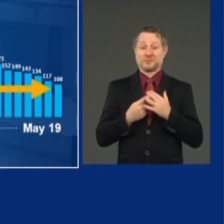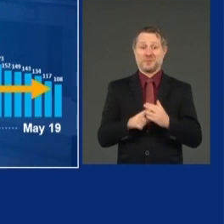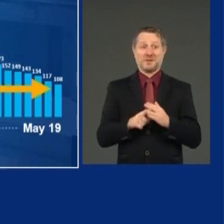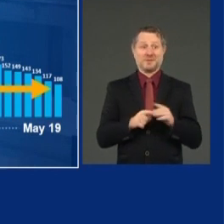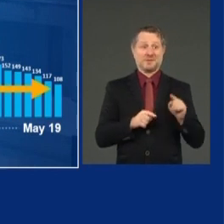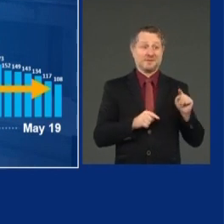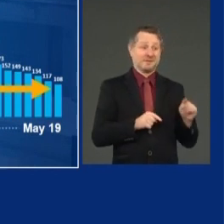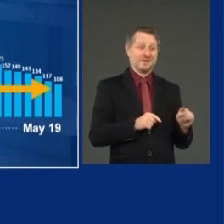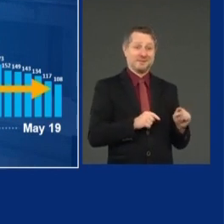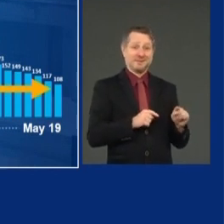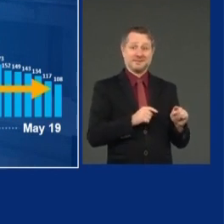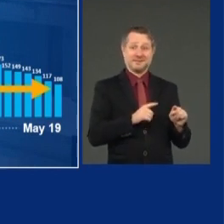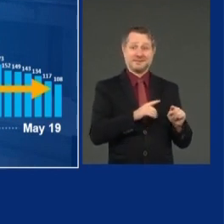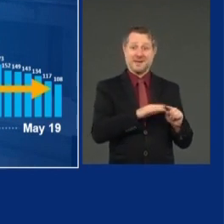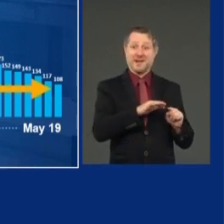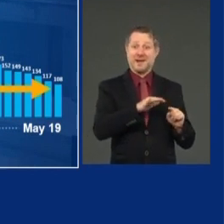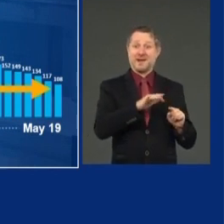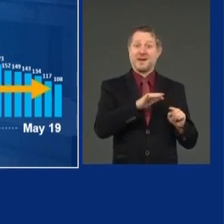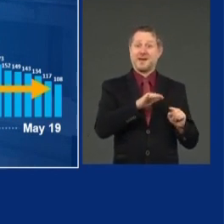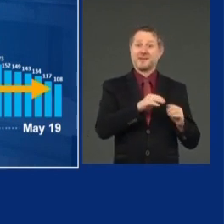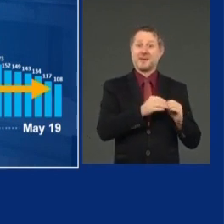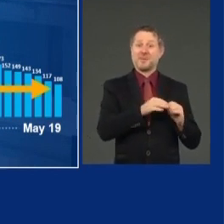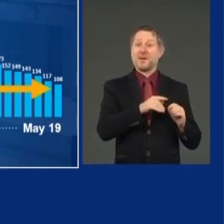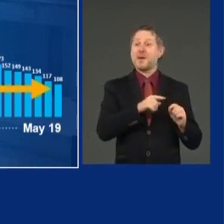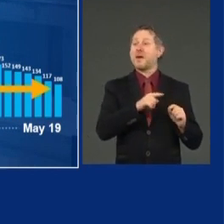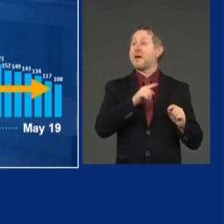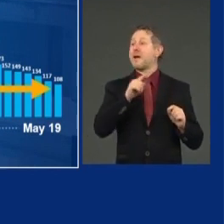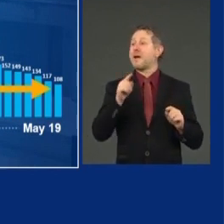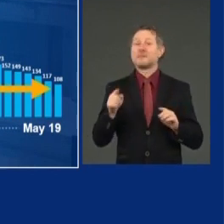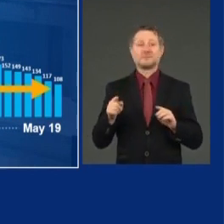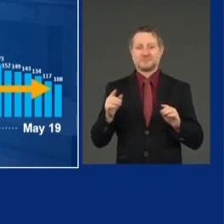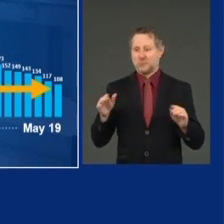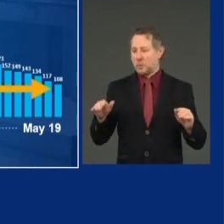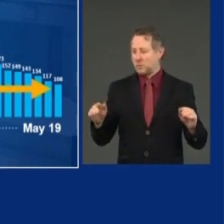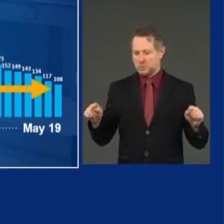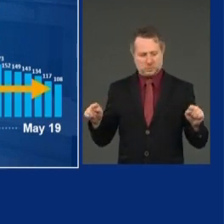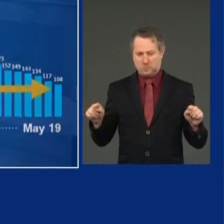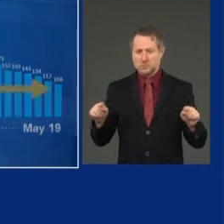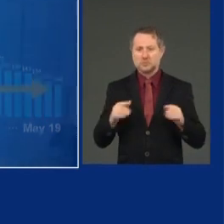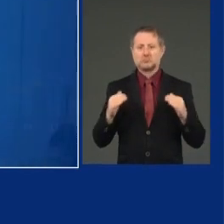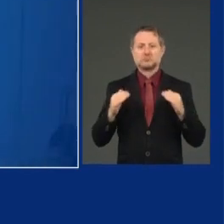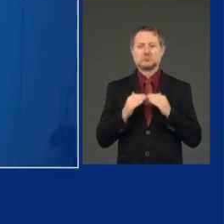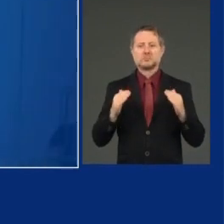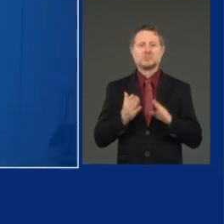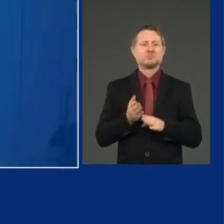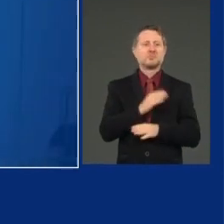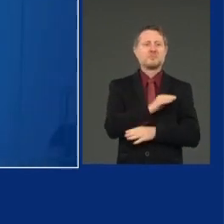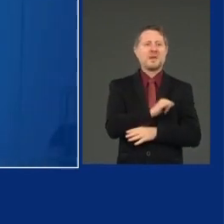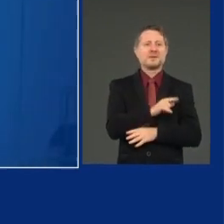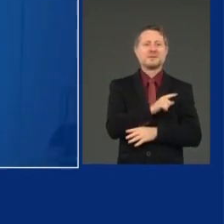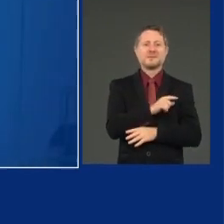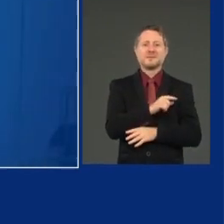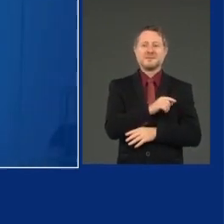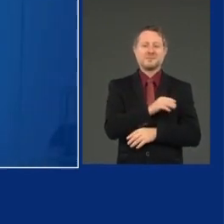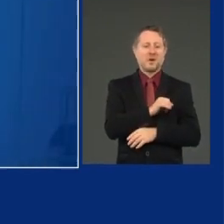AND PRAYERS. YOU LOOK AT THE ENTIRE EXPERIENCE.